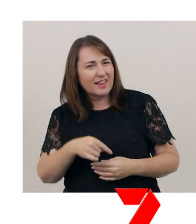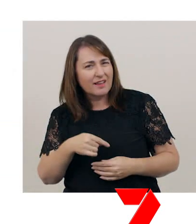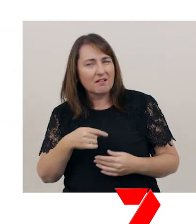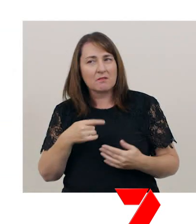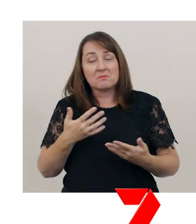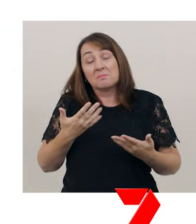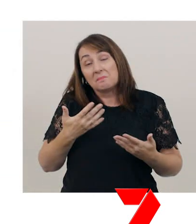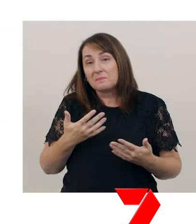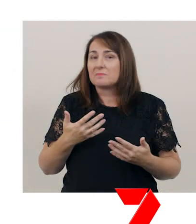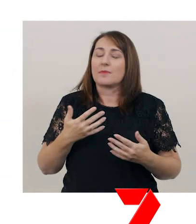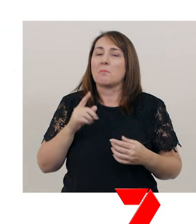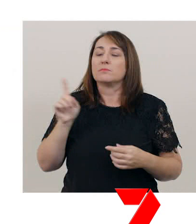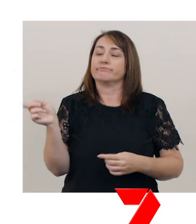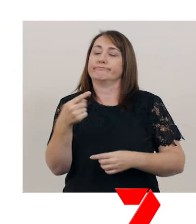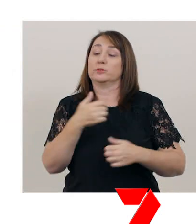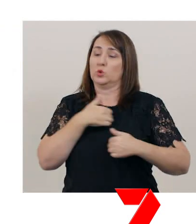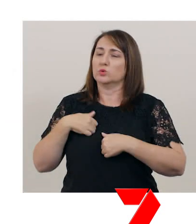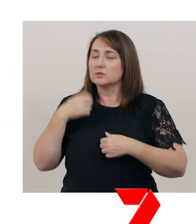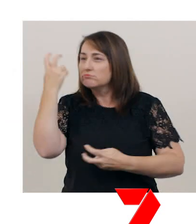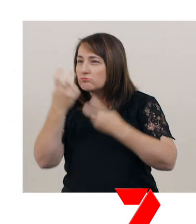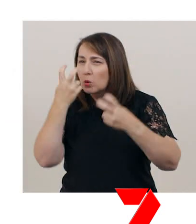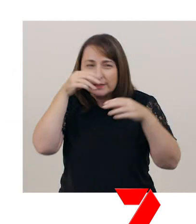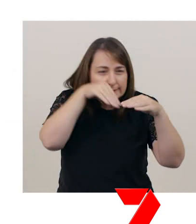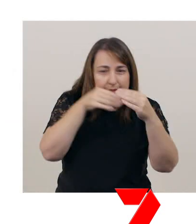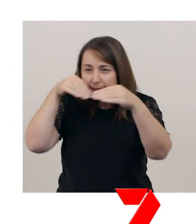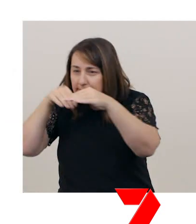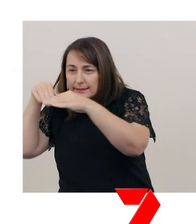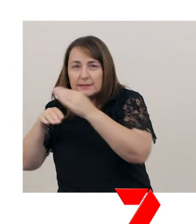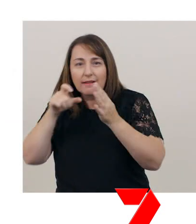Still, he had his soldiers search every cave for the other slipper.